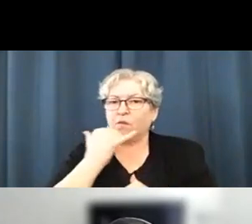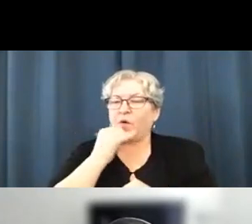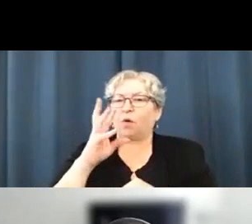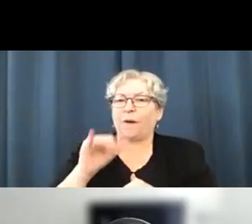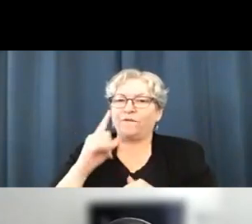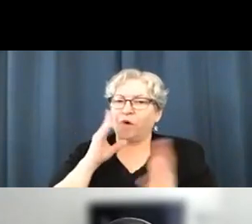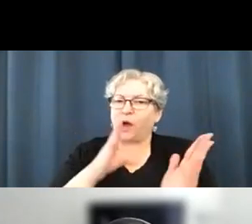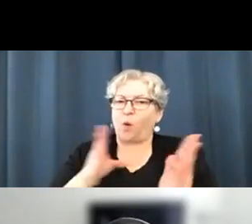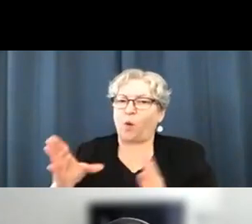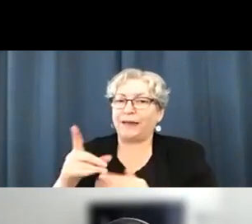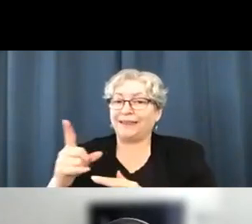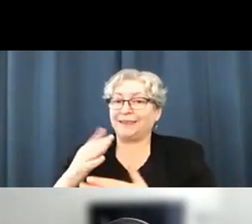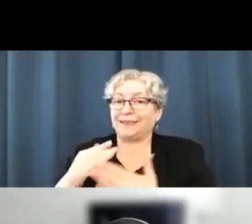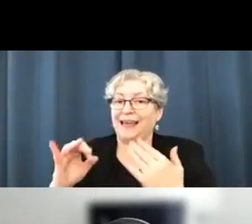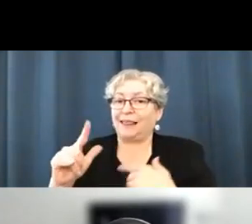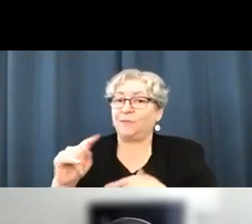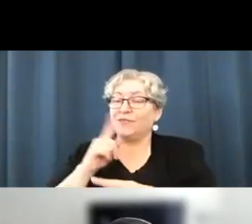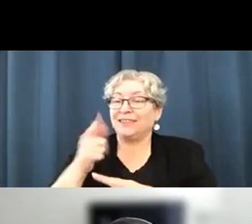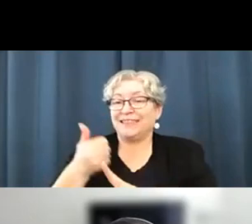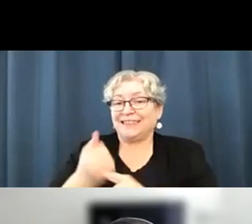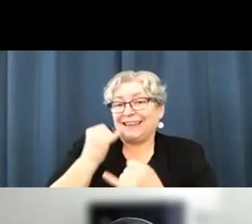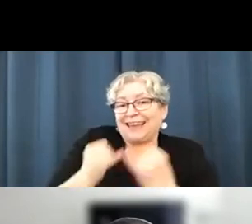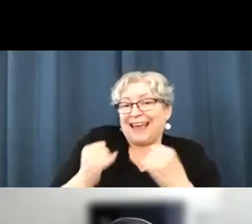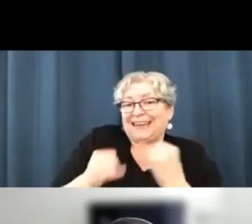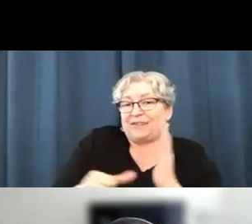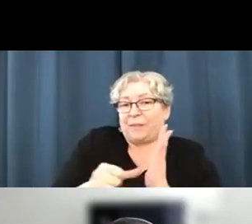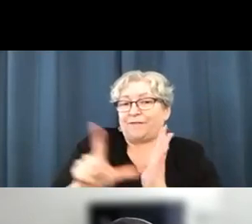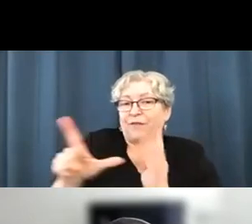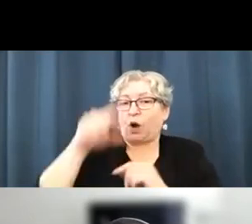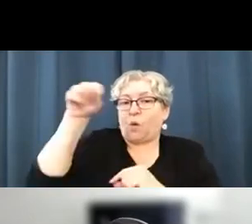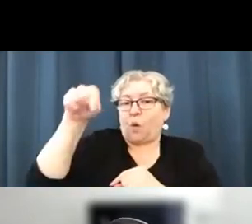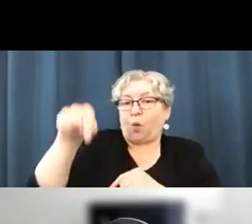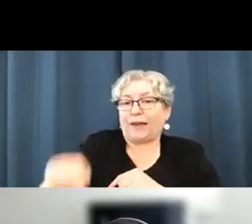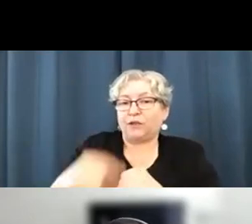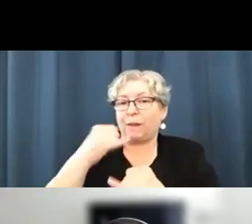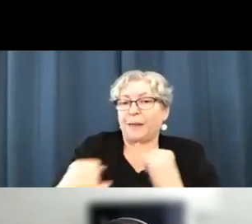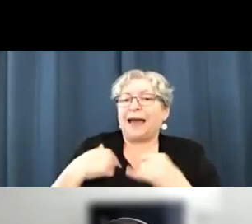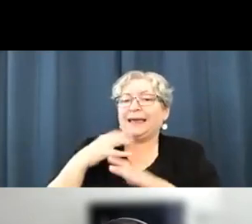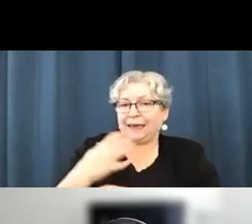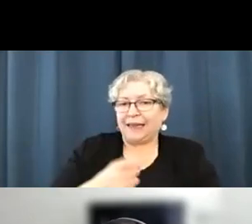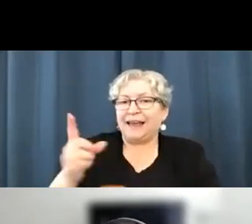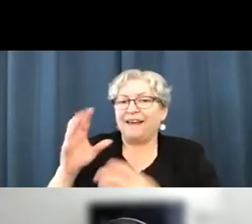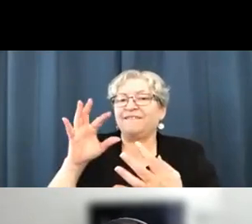This element is actually at the very bottom of the page. So, if I go all the way down to the bottom of the page, I can get to this feedback form,